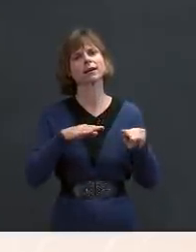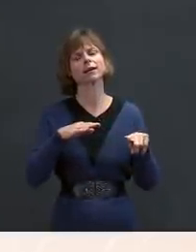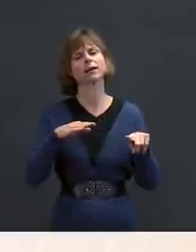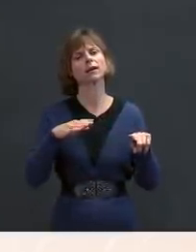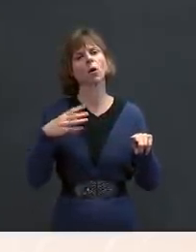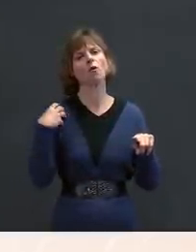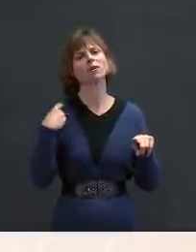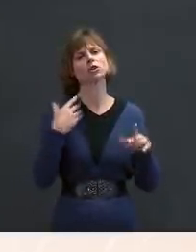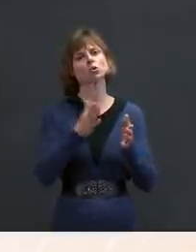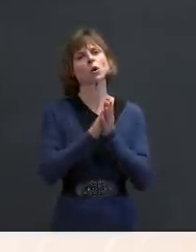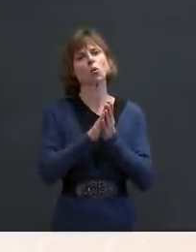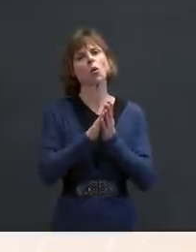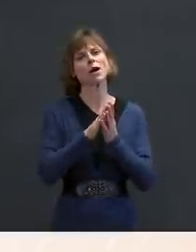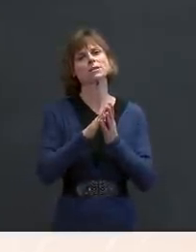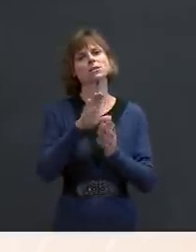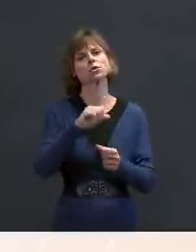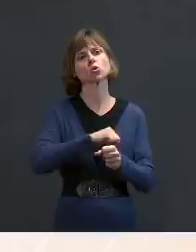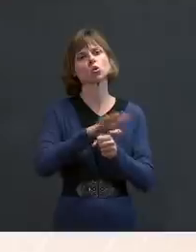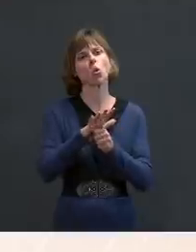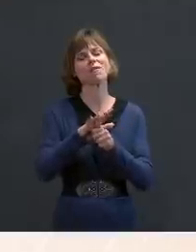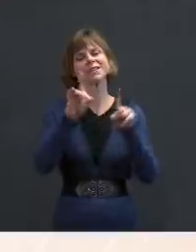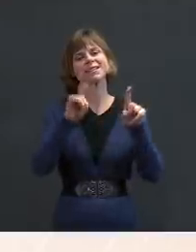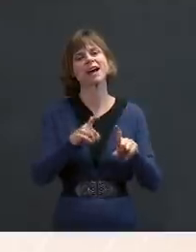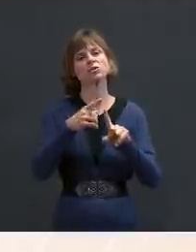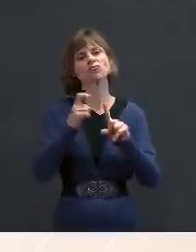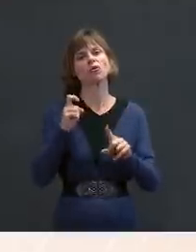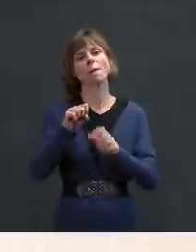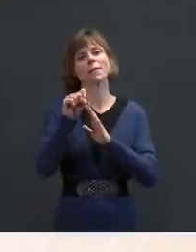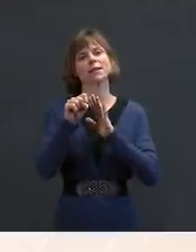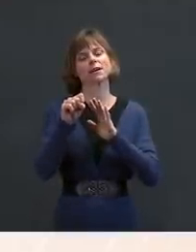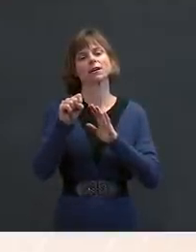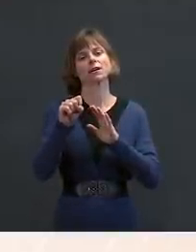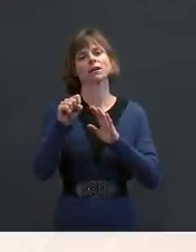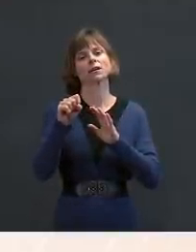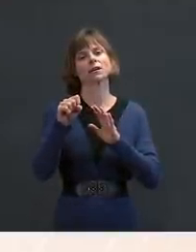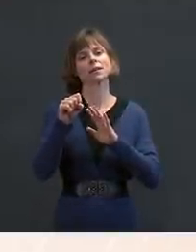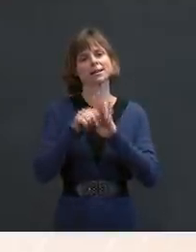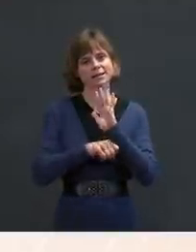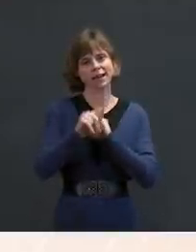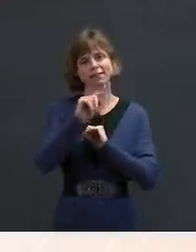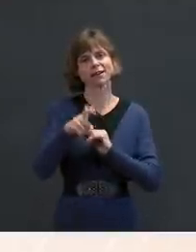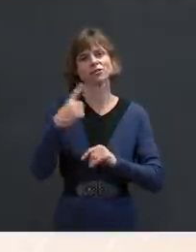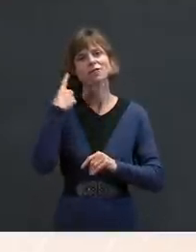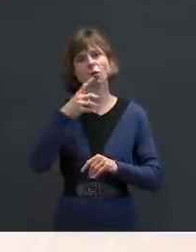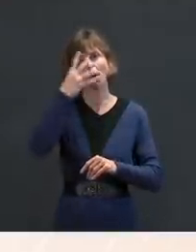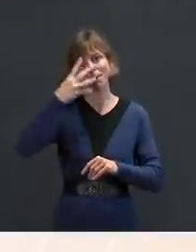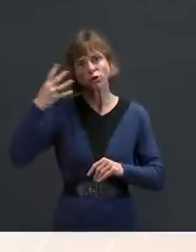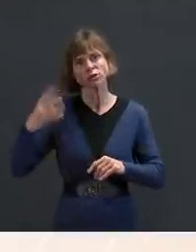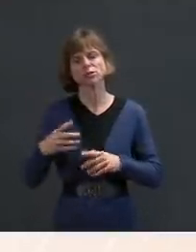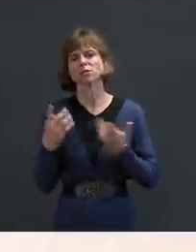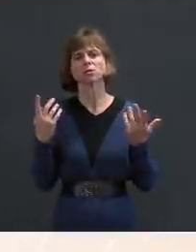from the state of Texas for migrants. What plan is DHS putting in place to do COVID testing for migrants?